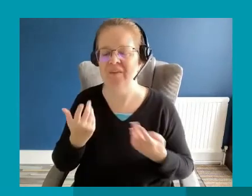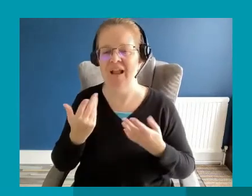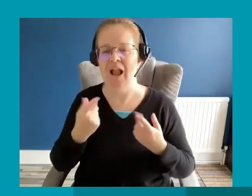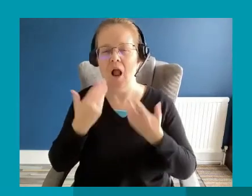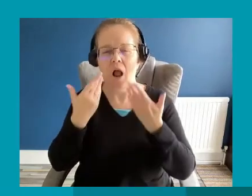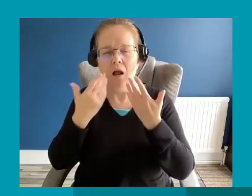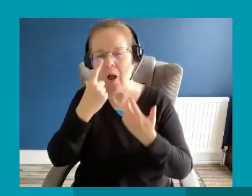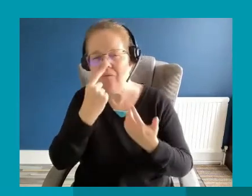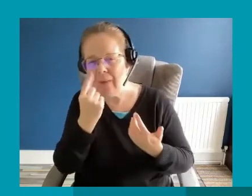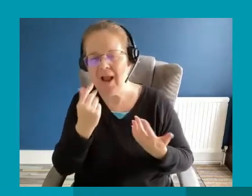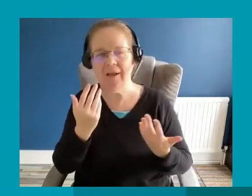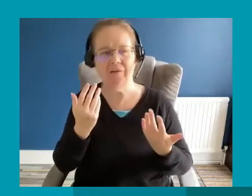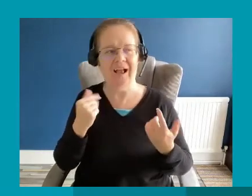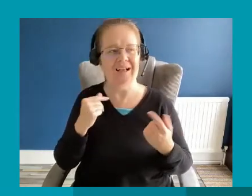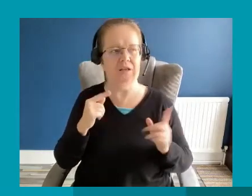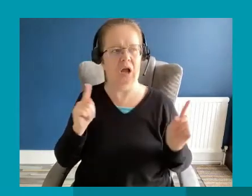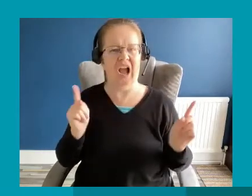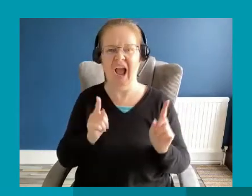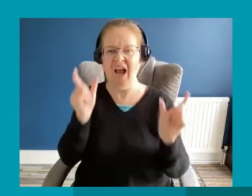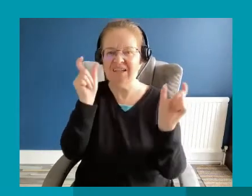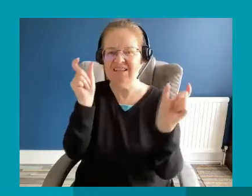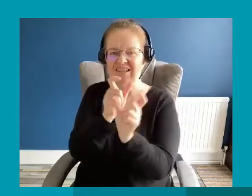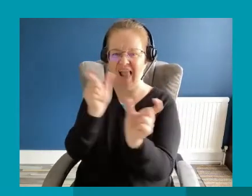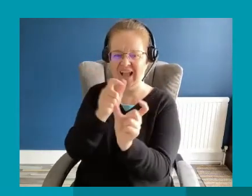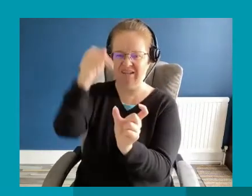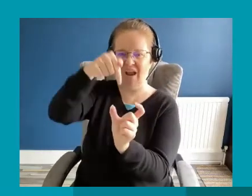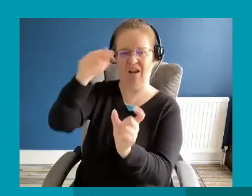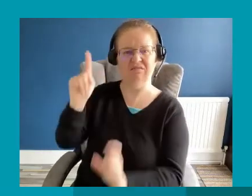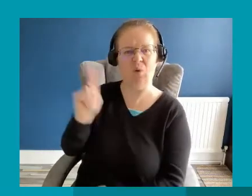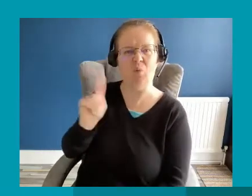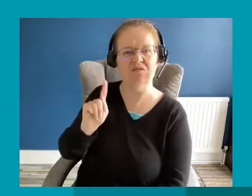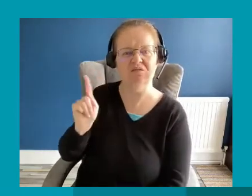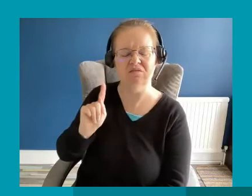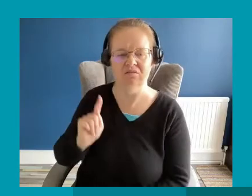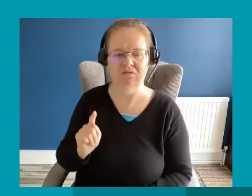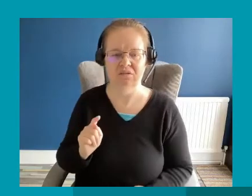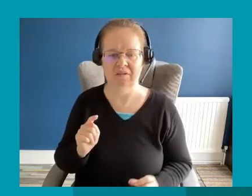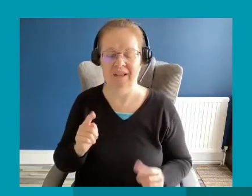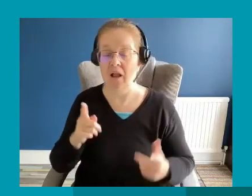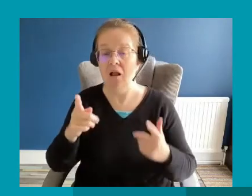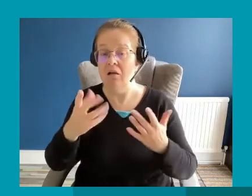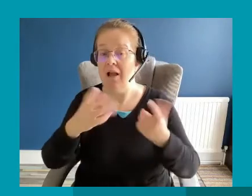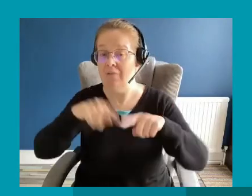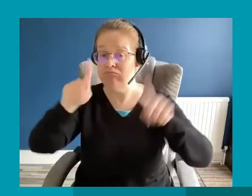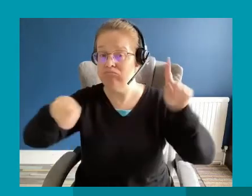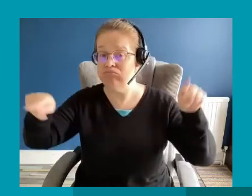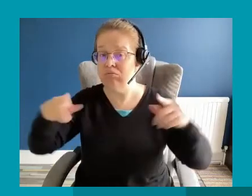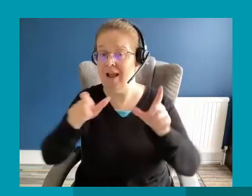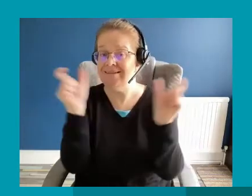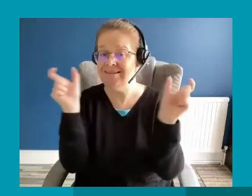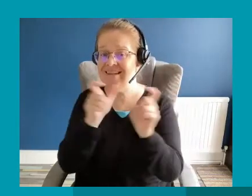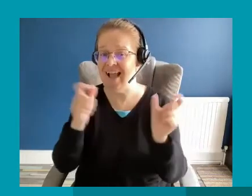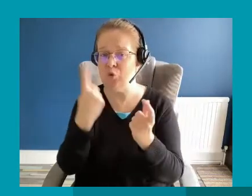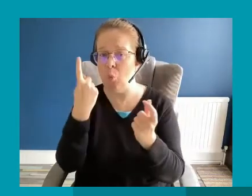to share what is dyslexia, you know? And by the way, there are many different types of dyslexia,